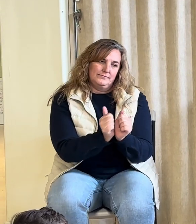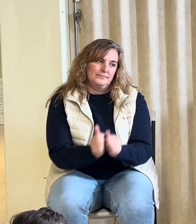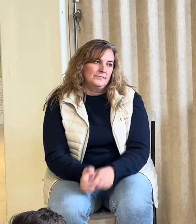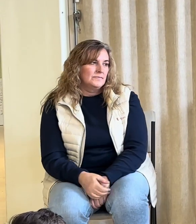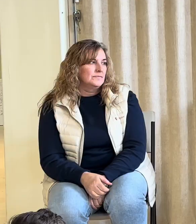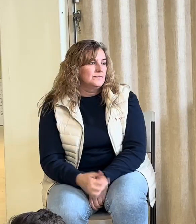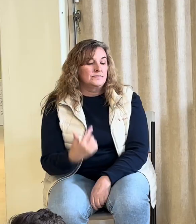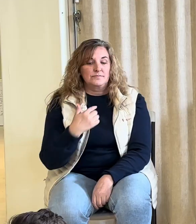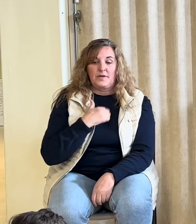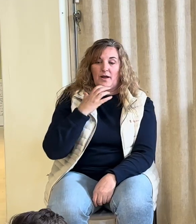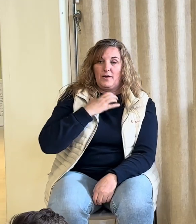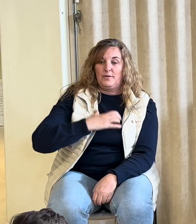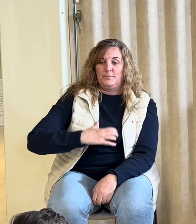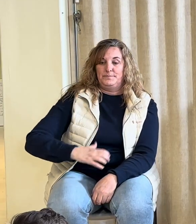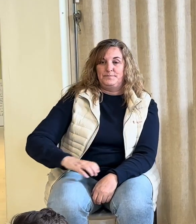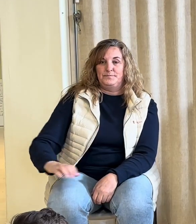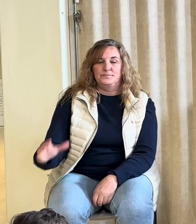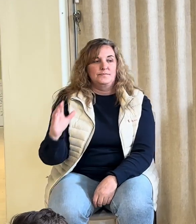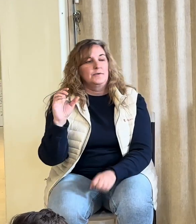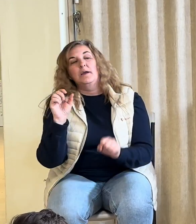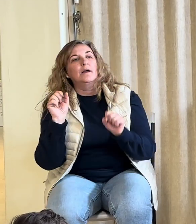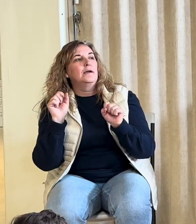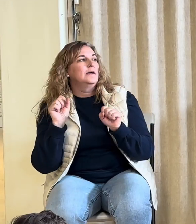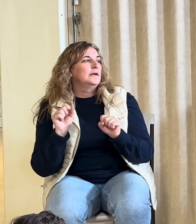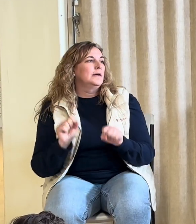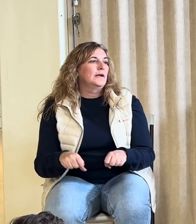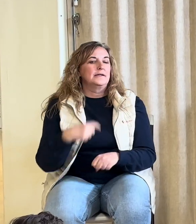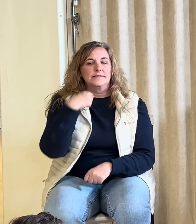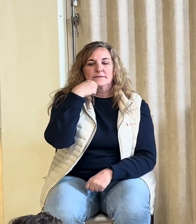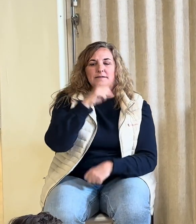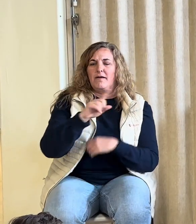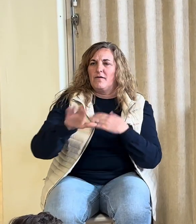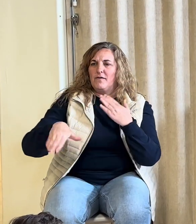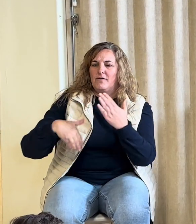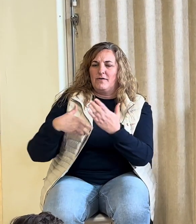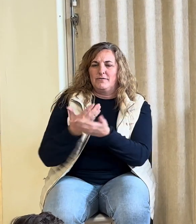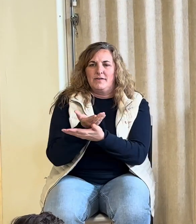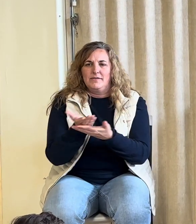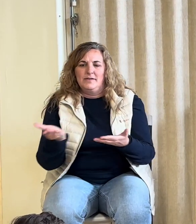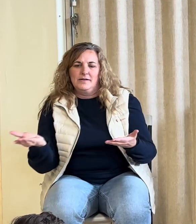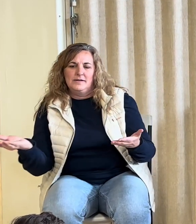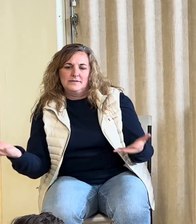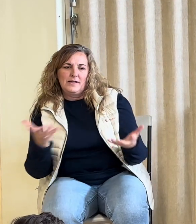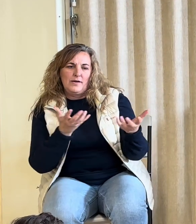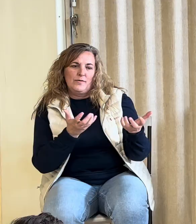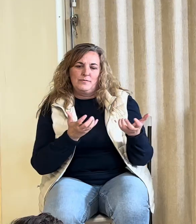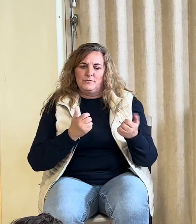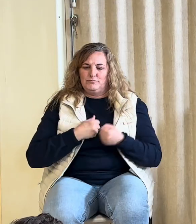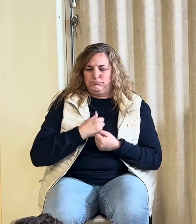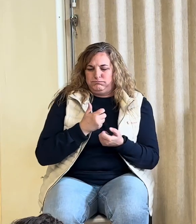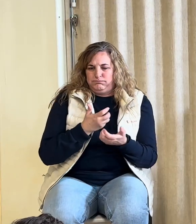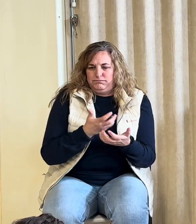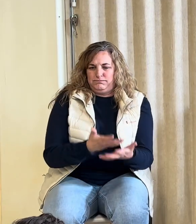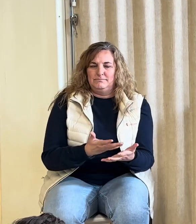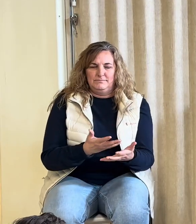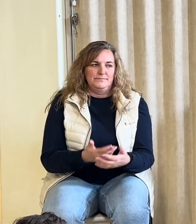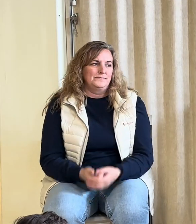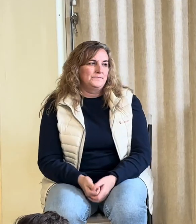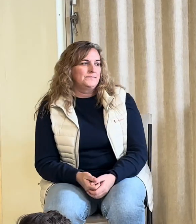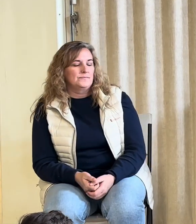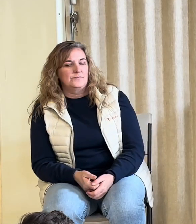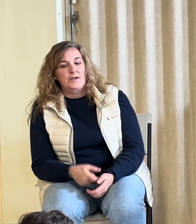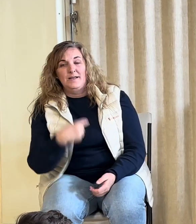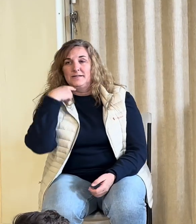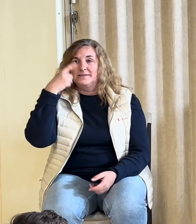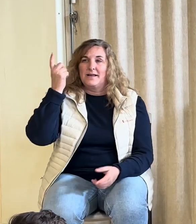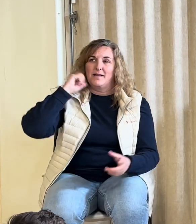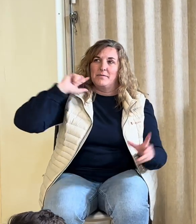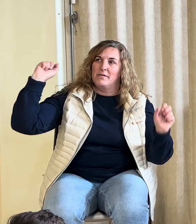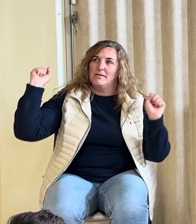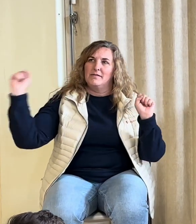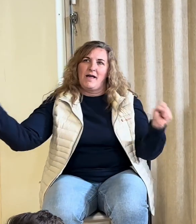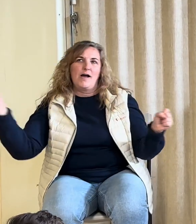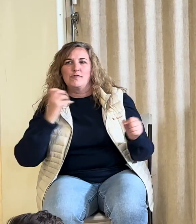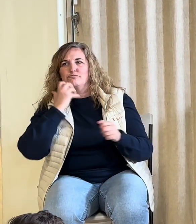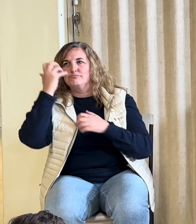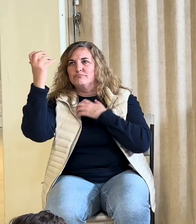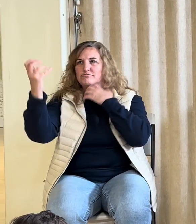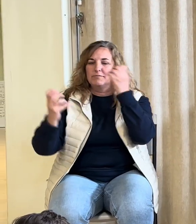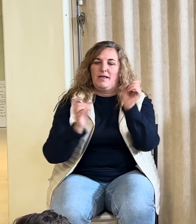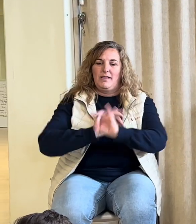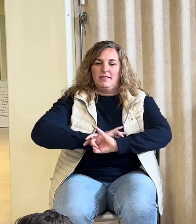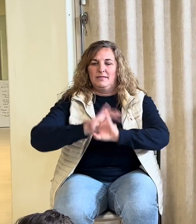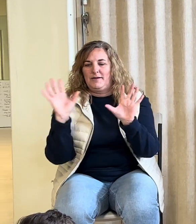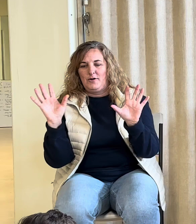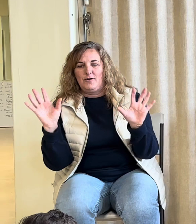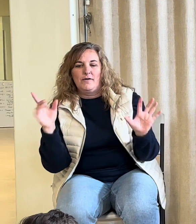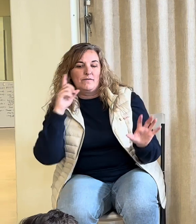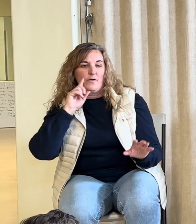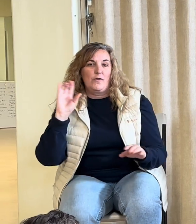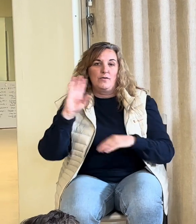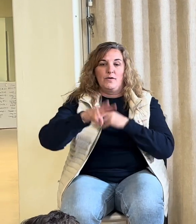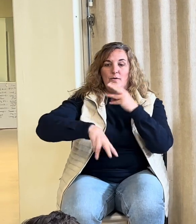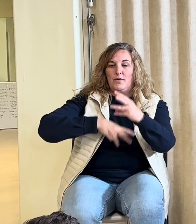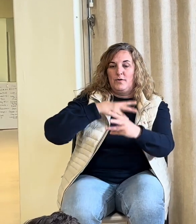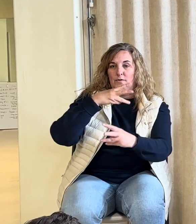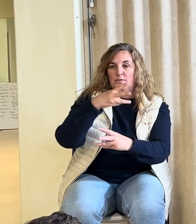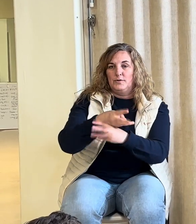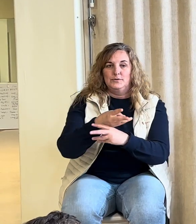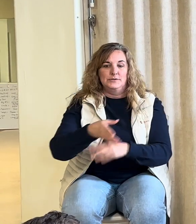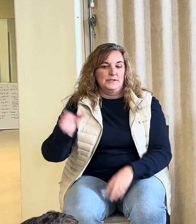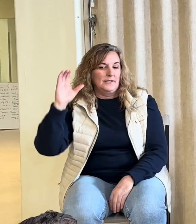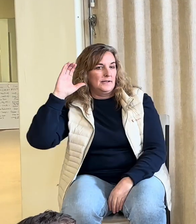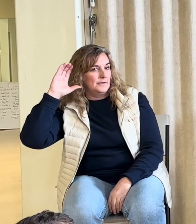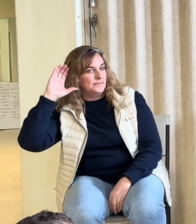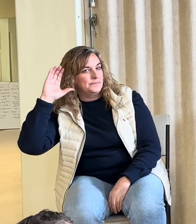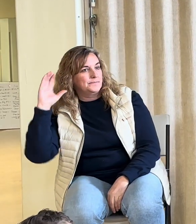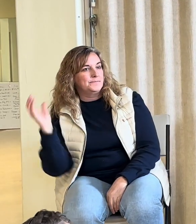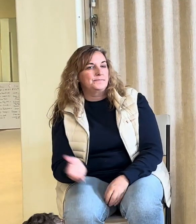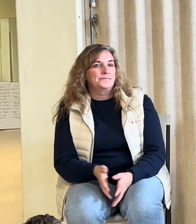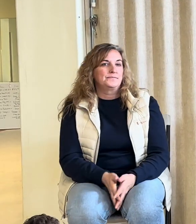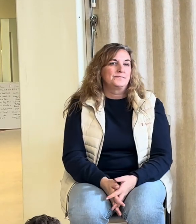I wish I could say all the things that I should say Say 'em loud, say 'em clear For the whole round world to hear